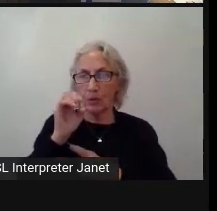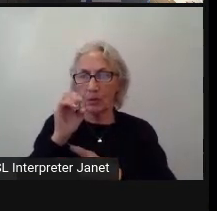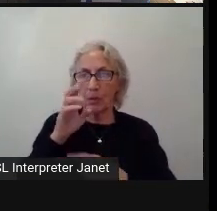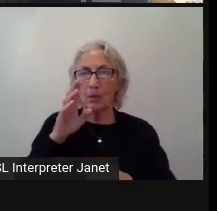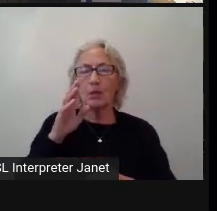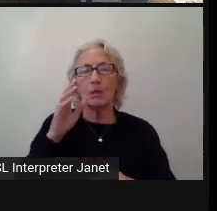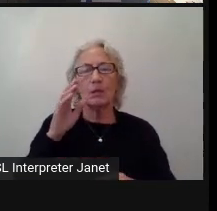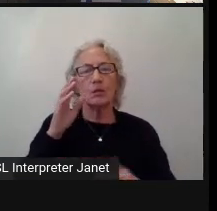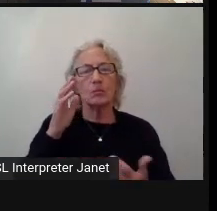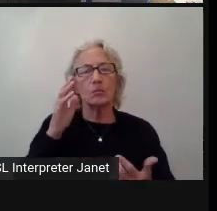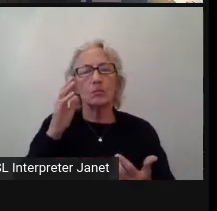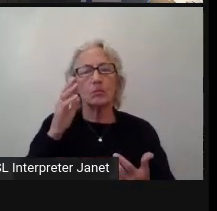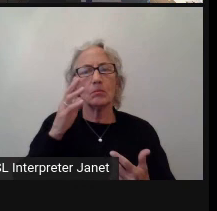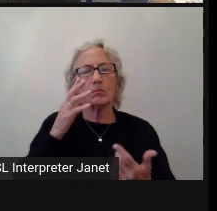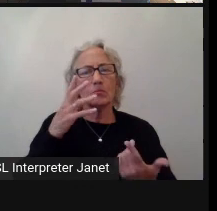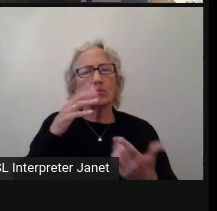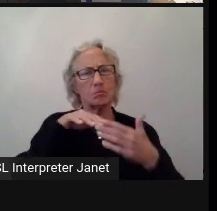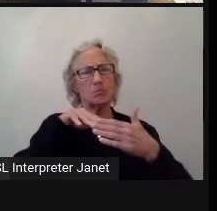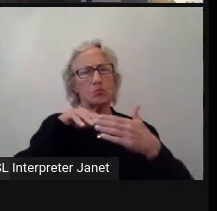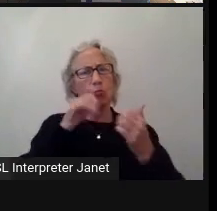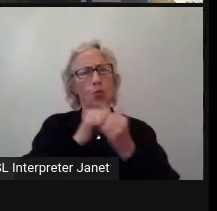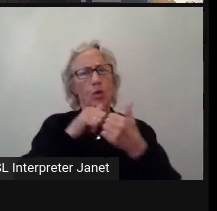in accessible way, for instance,